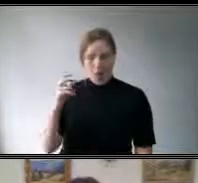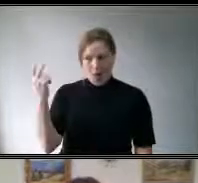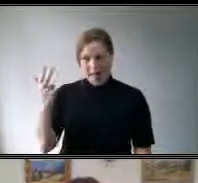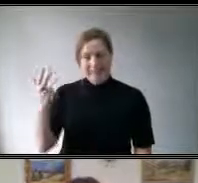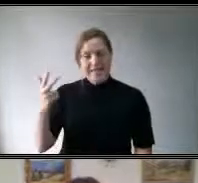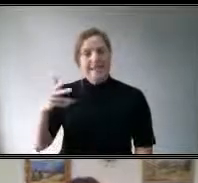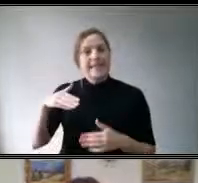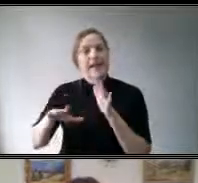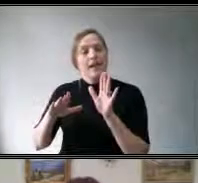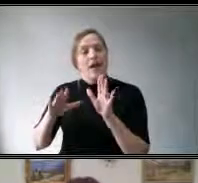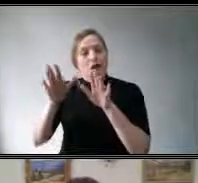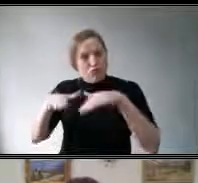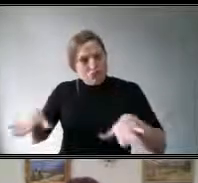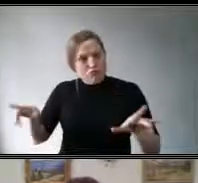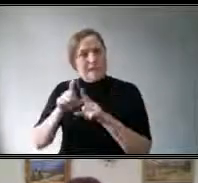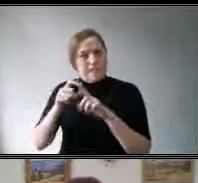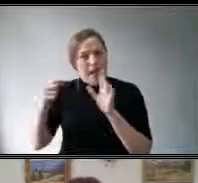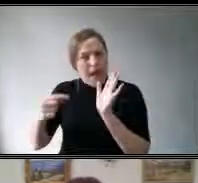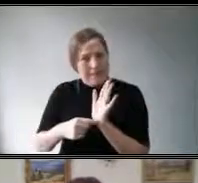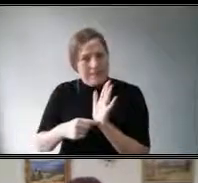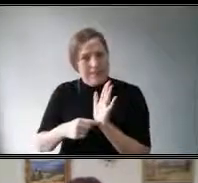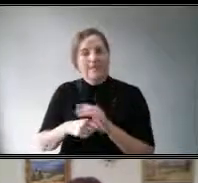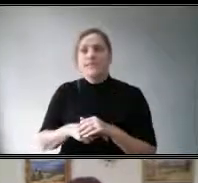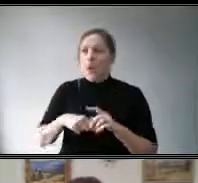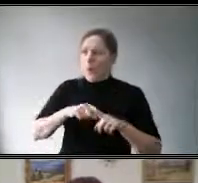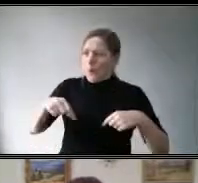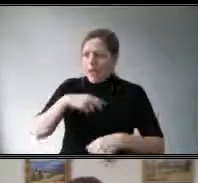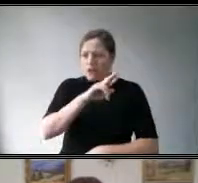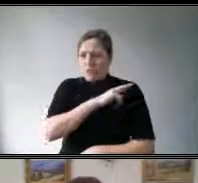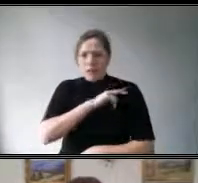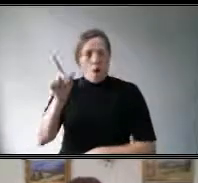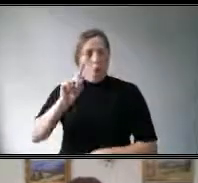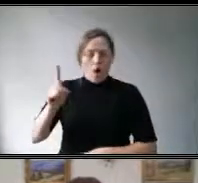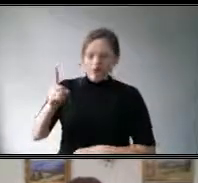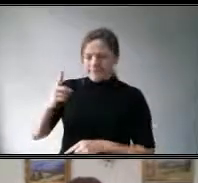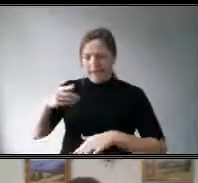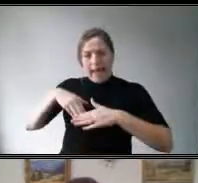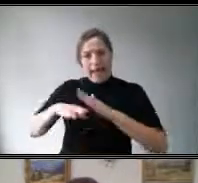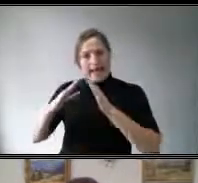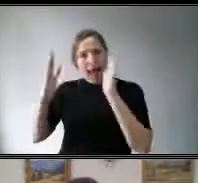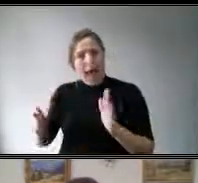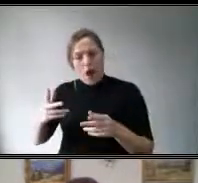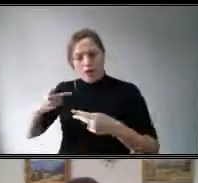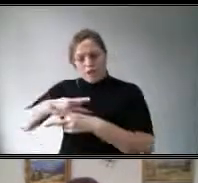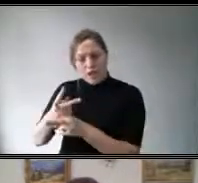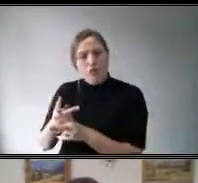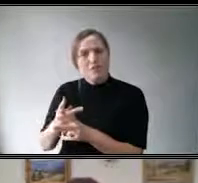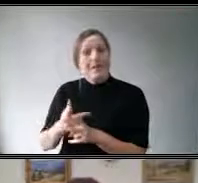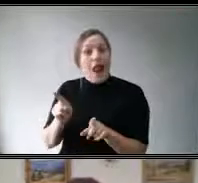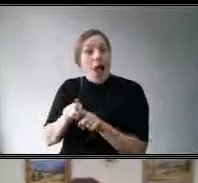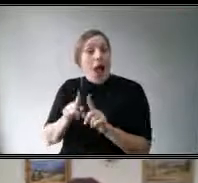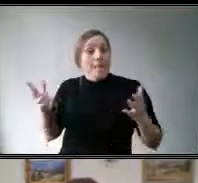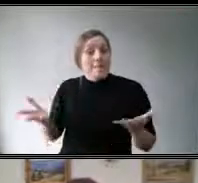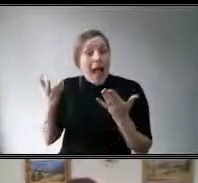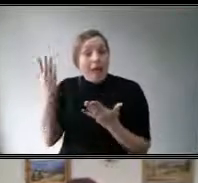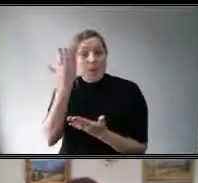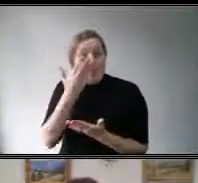responsible for all of the in-house production including play school at the time wondergang and